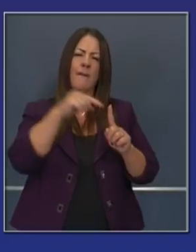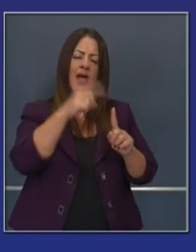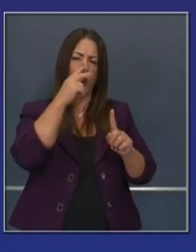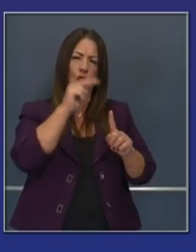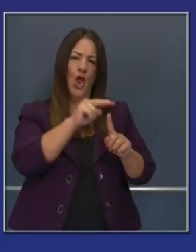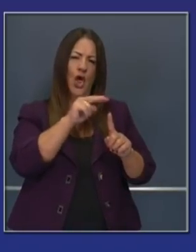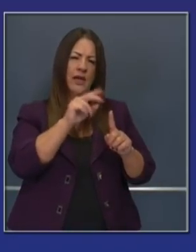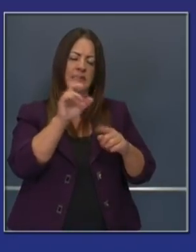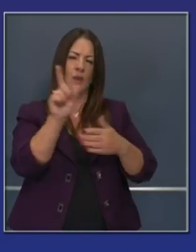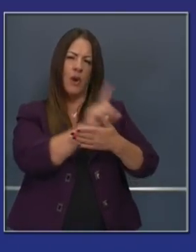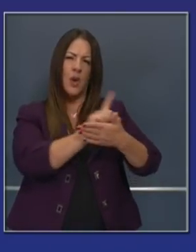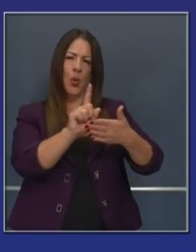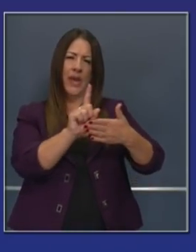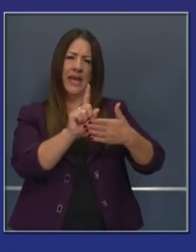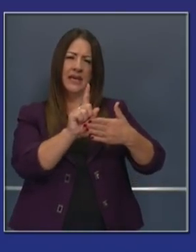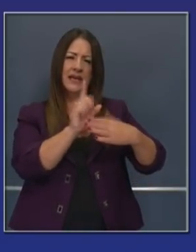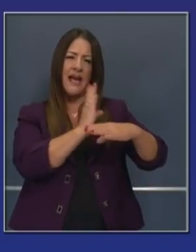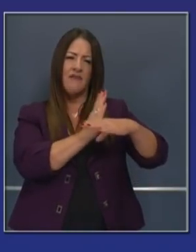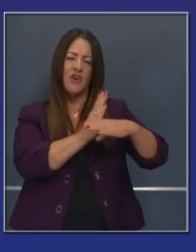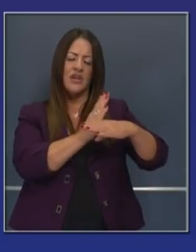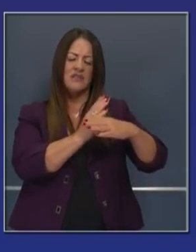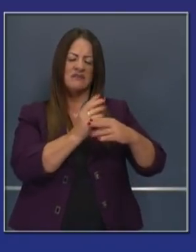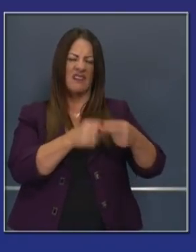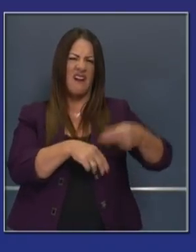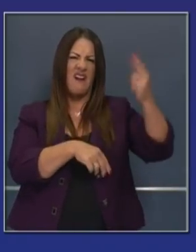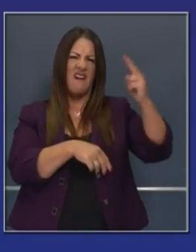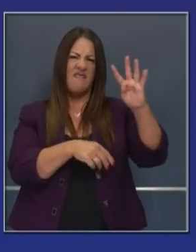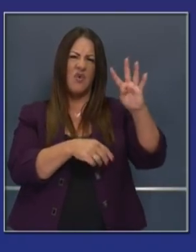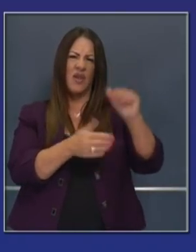HIGHER THAN THAT AT 3699. I SHOULD NOTE IF YOU LOOK AT